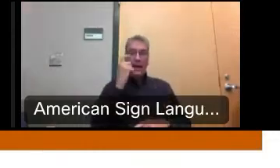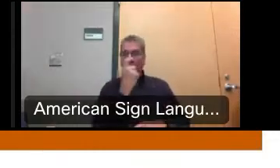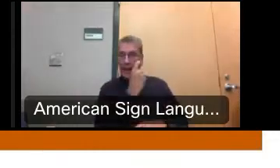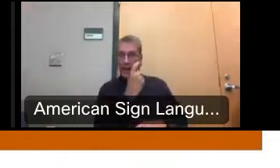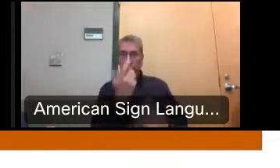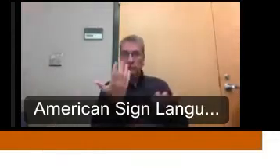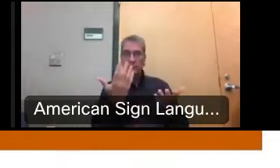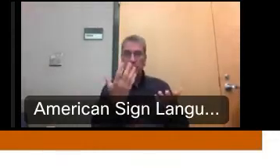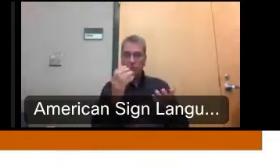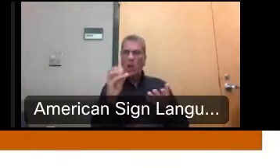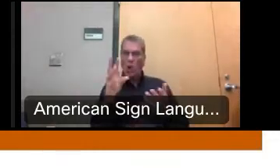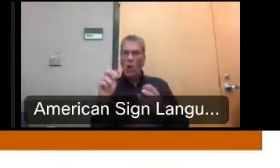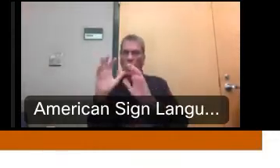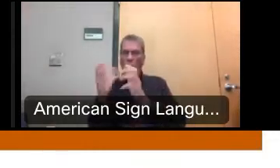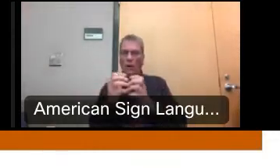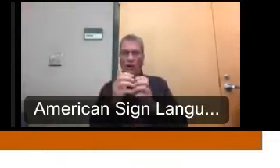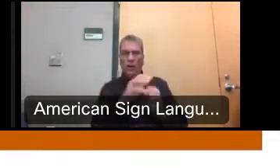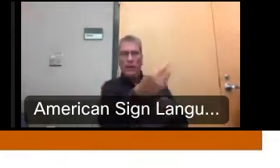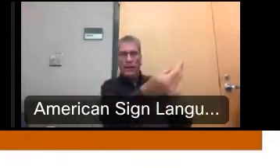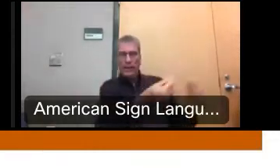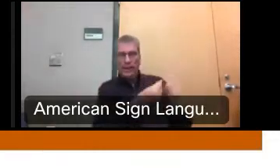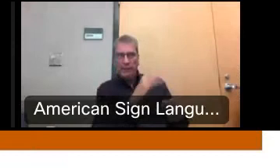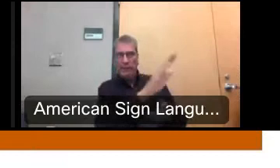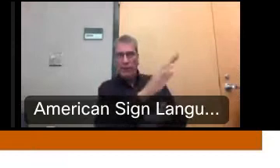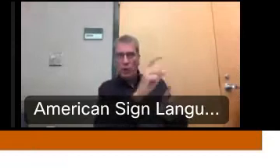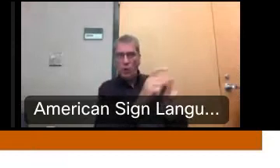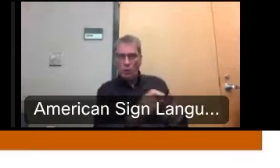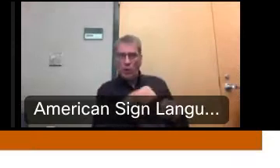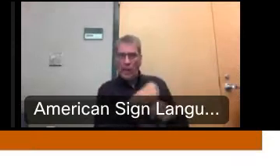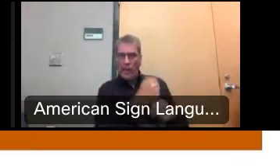So, we took the word students for giving us and how they make the judgment and then turn